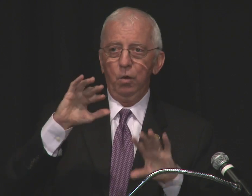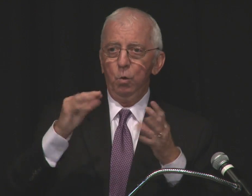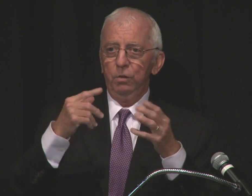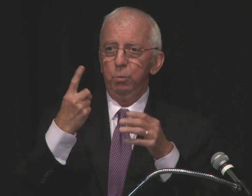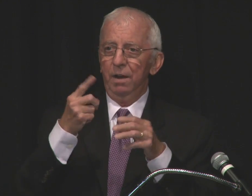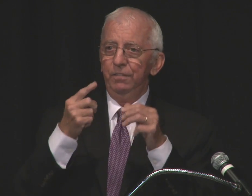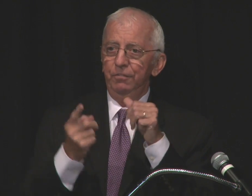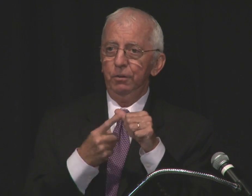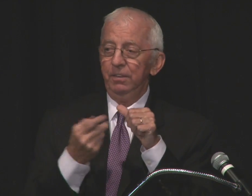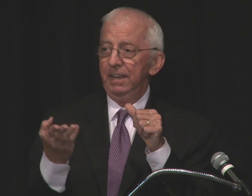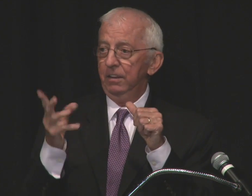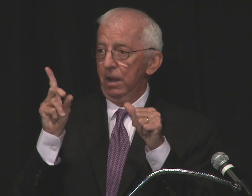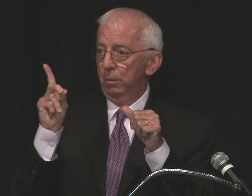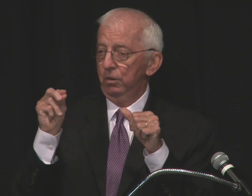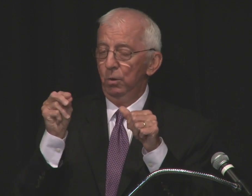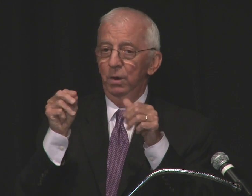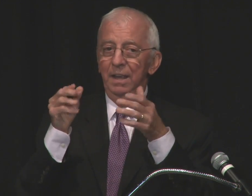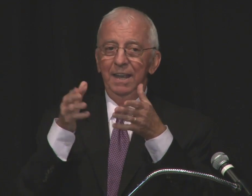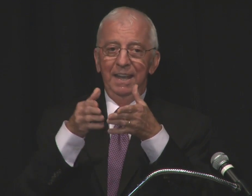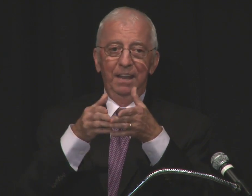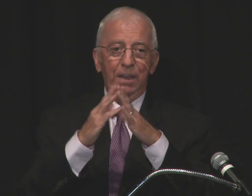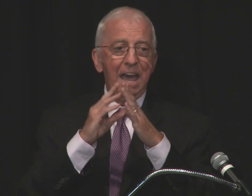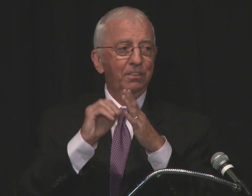one of the first things I would do is to ask